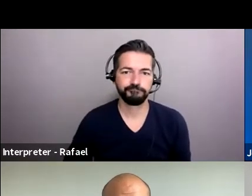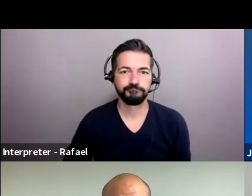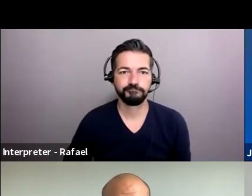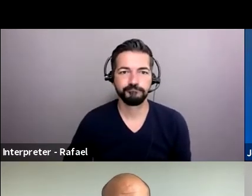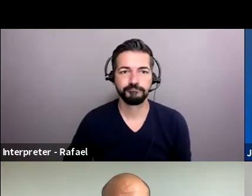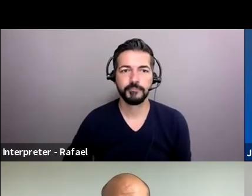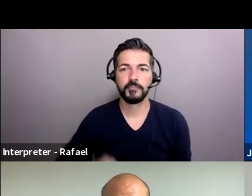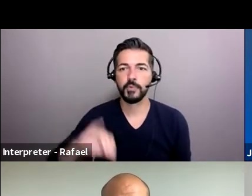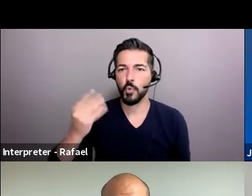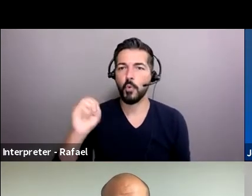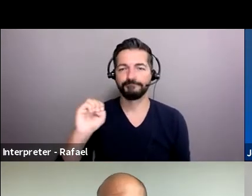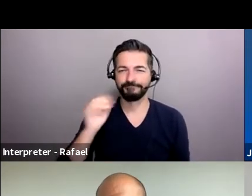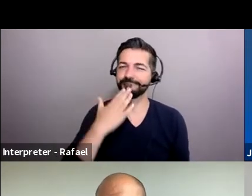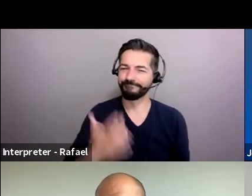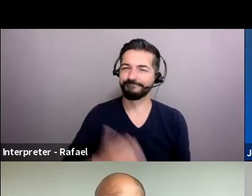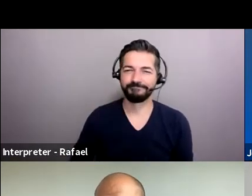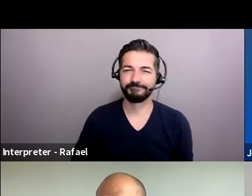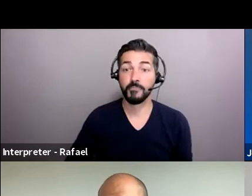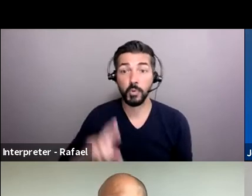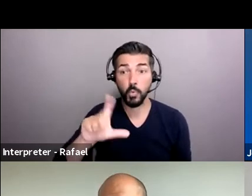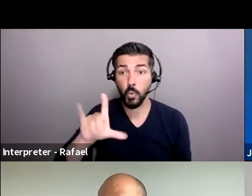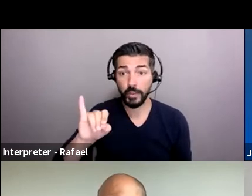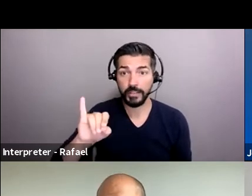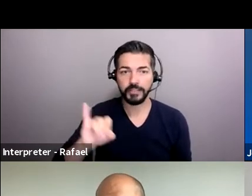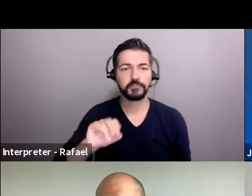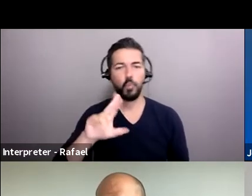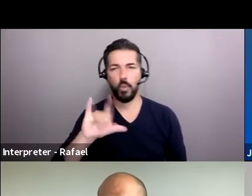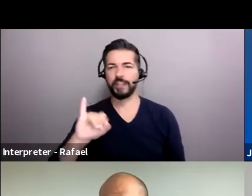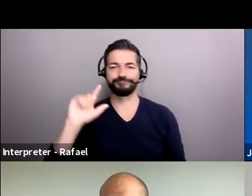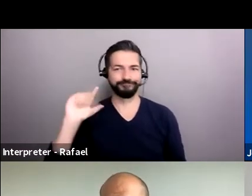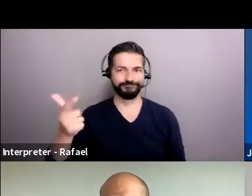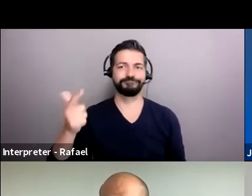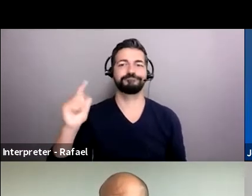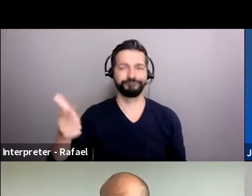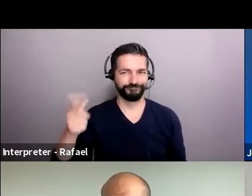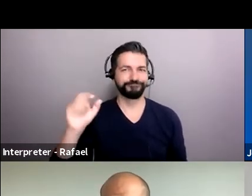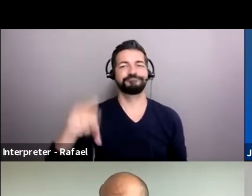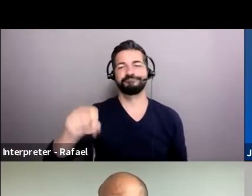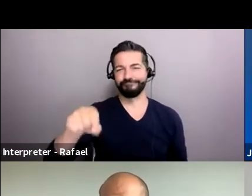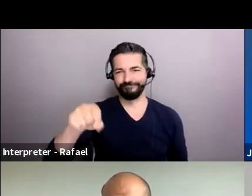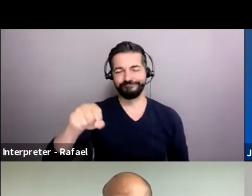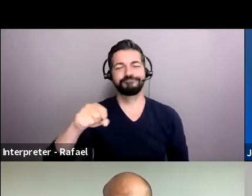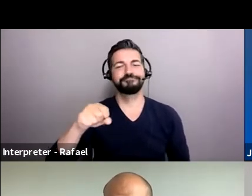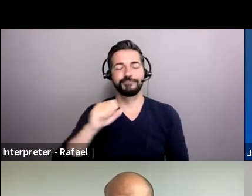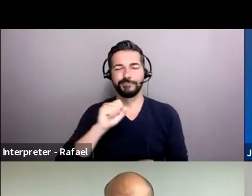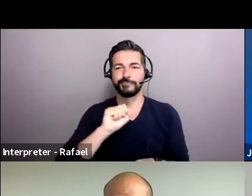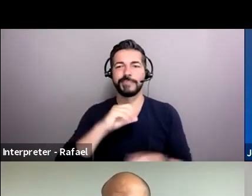Thanks. Ulli. Yeah, I totally agree with Jordan working with in house with an explanation.